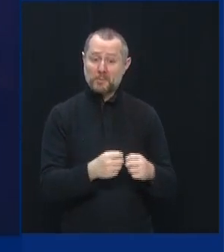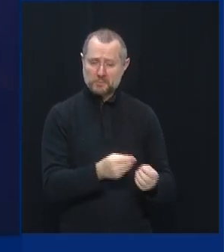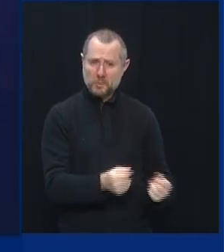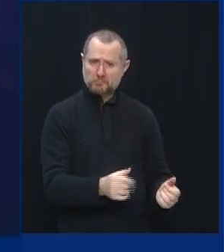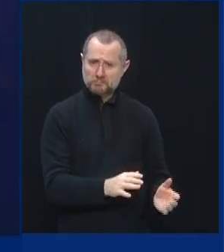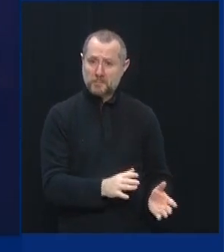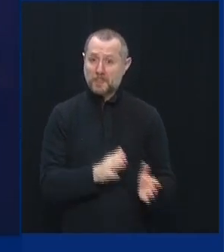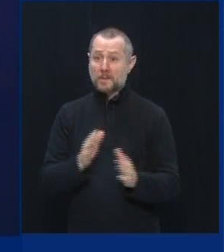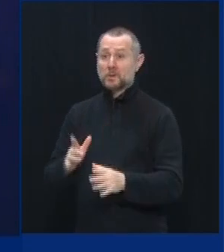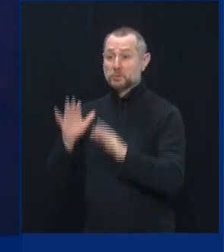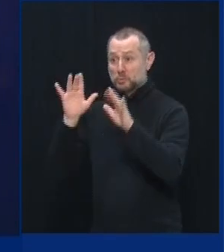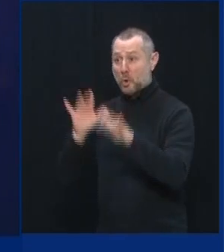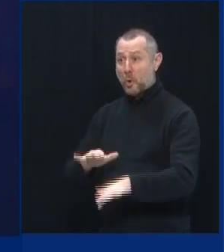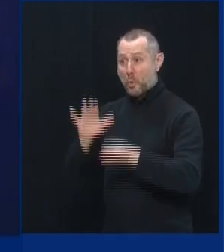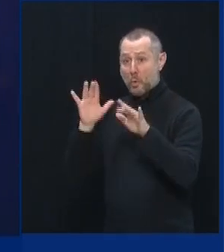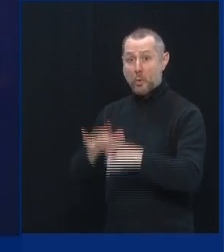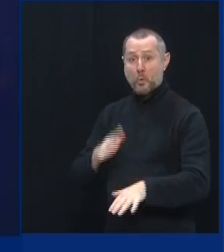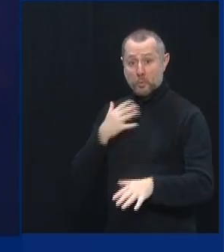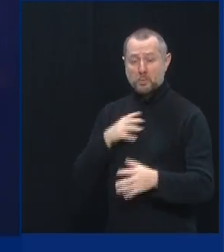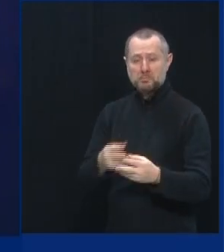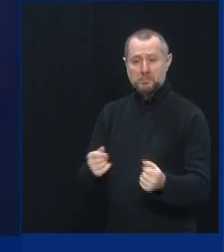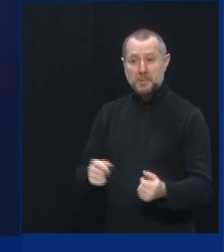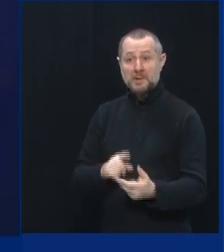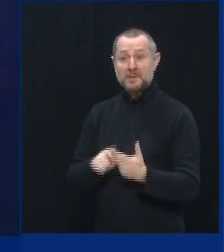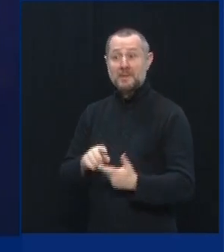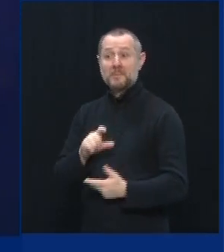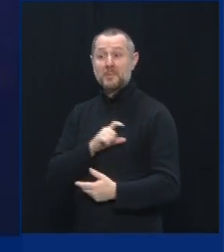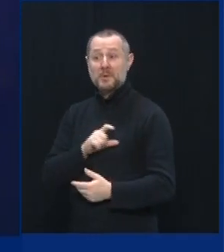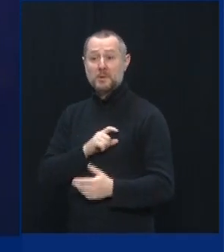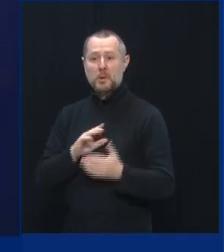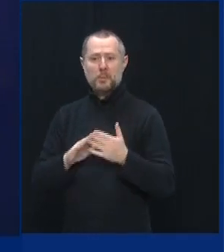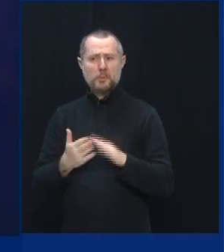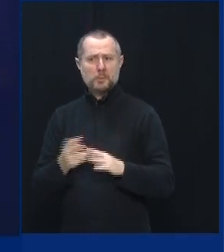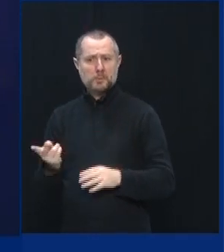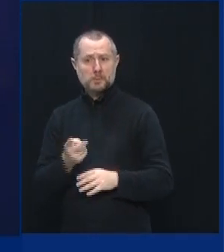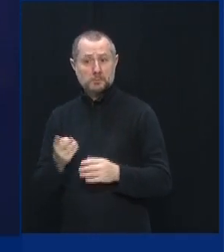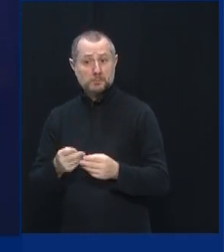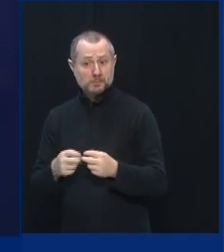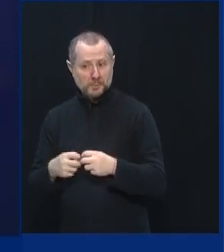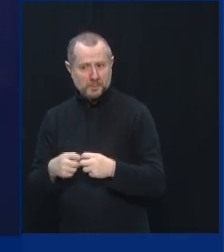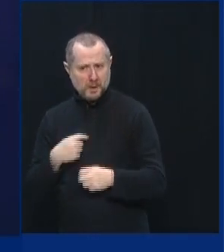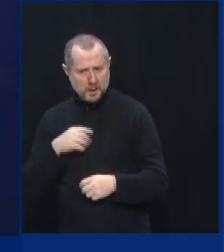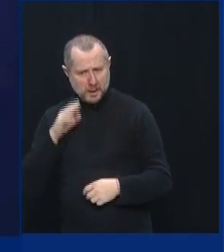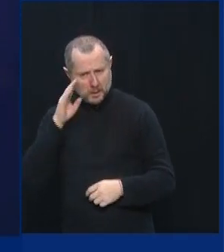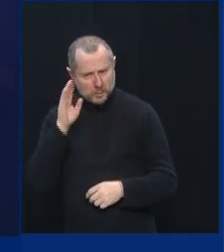BUSINESS, RIGHT? COVID IS A PROBLEM. SNOWSTORM IS A PROBLEM. POLICE COMMUNITY RELATIONS ARE A